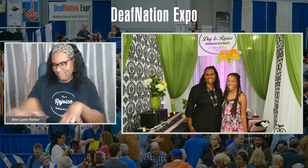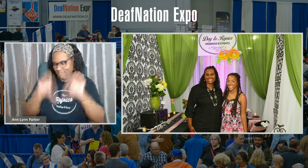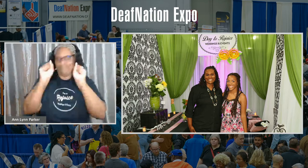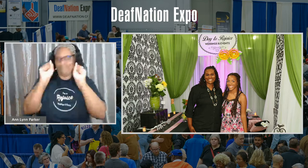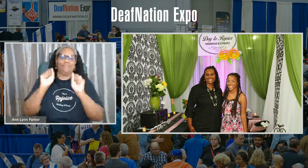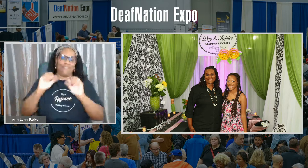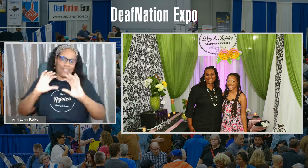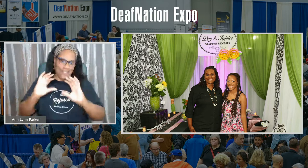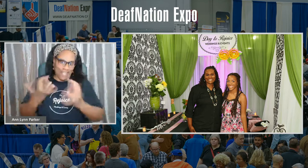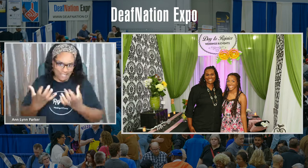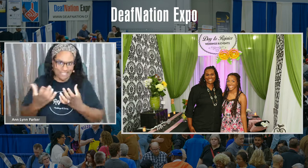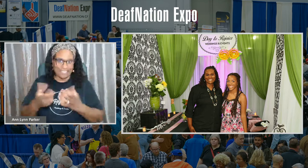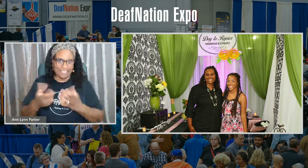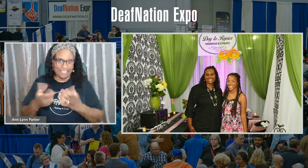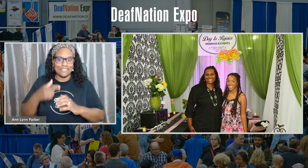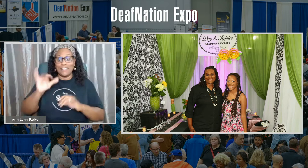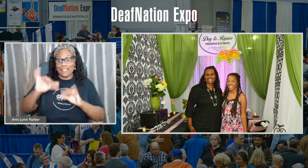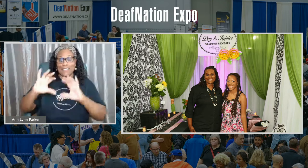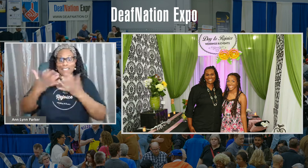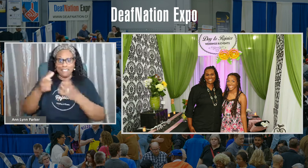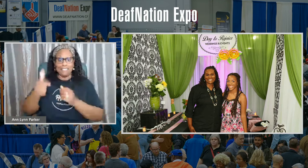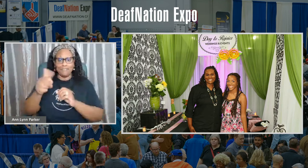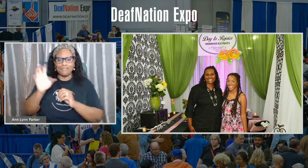I took classes for that.